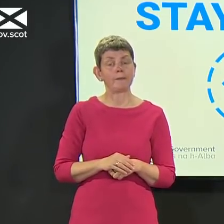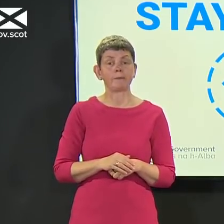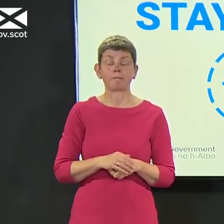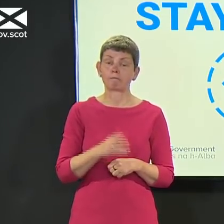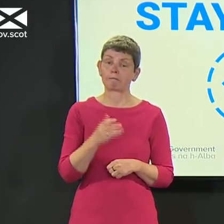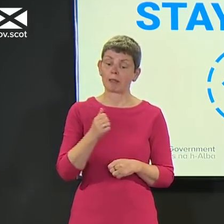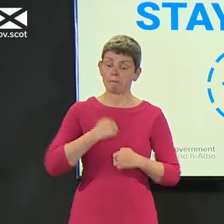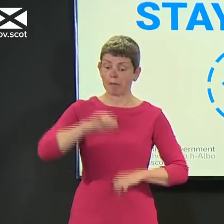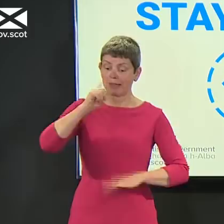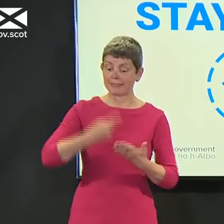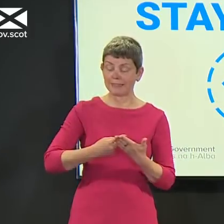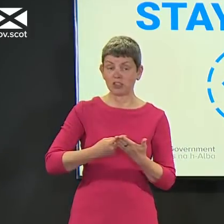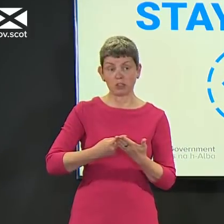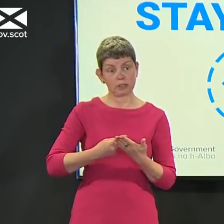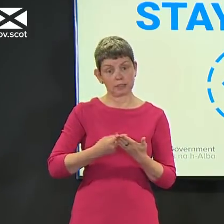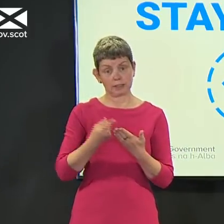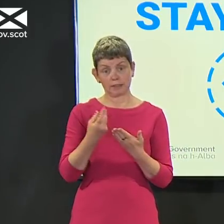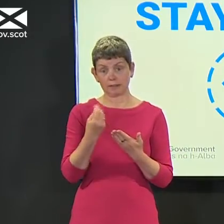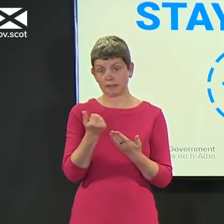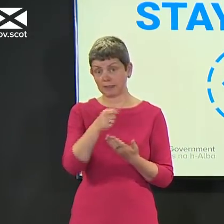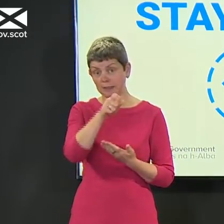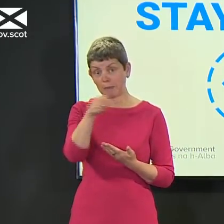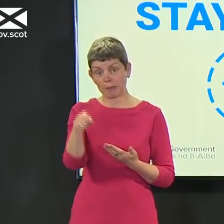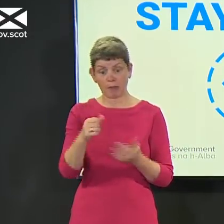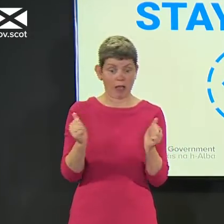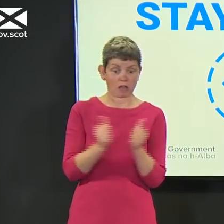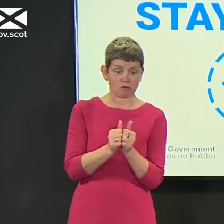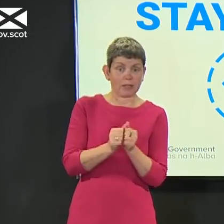the decisions we've reached sometimes they won't I've tried to do this at the pace that is right